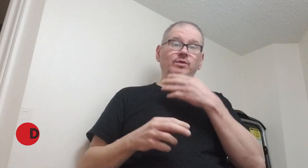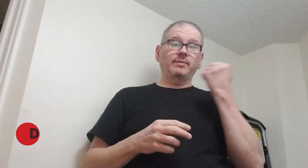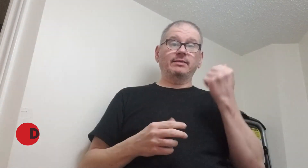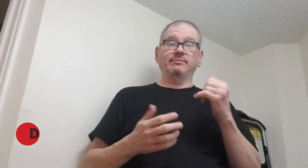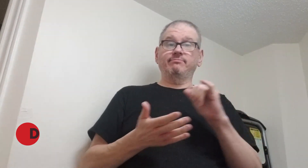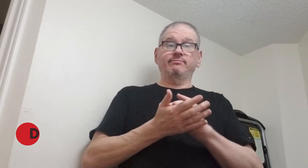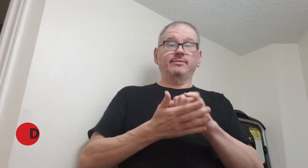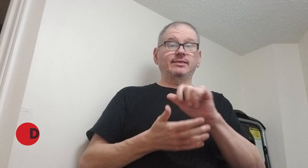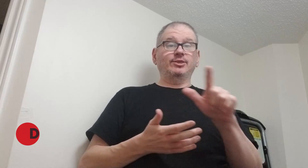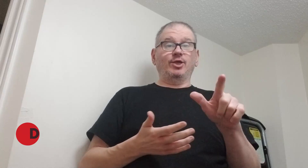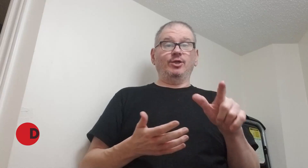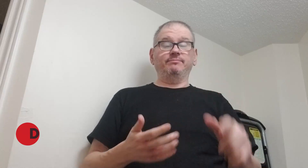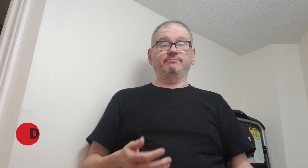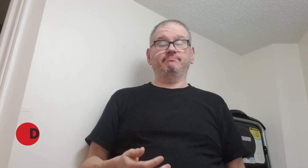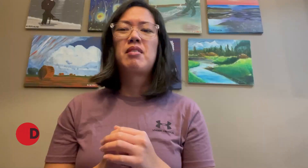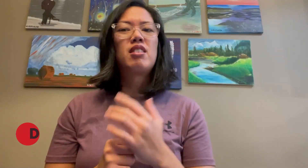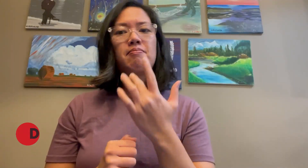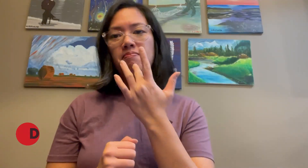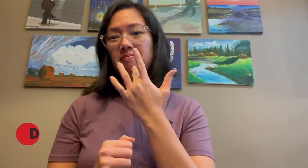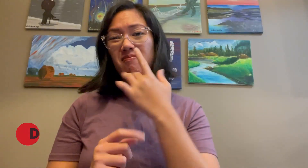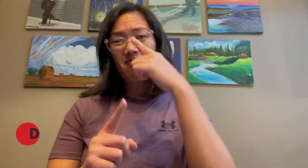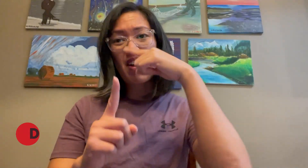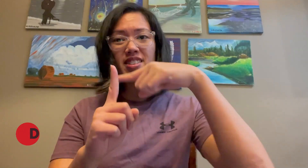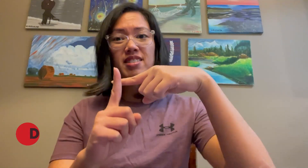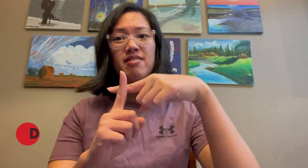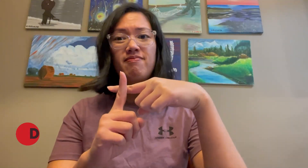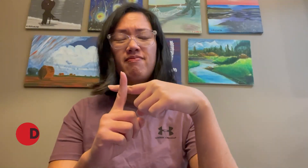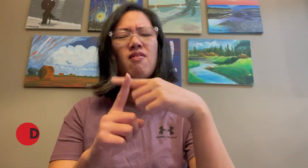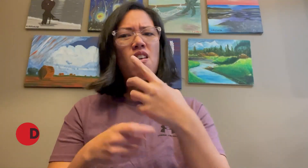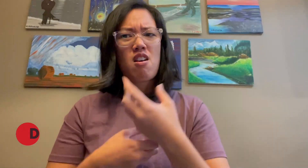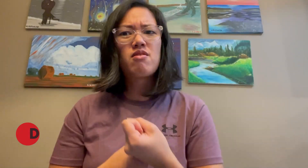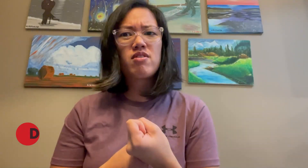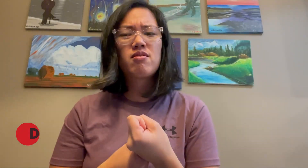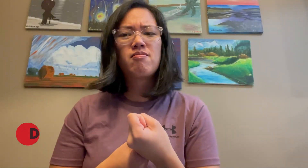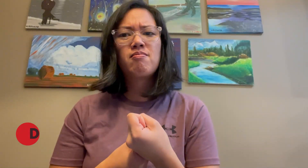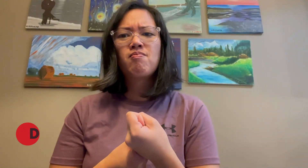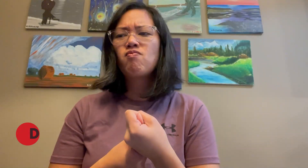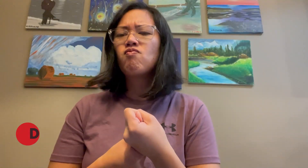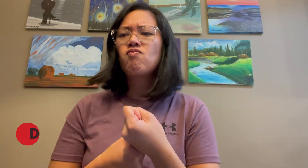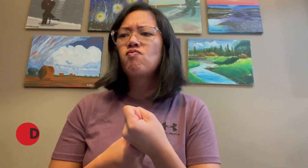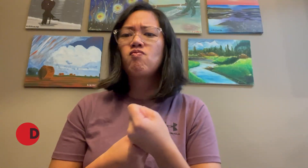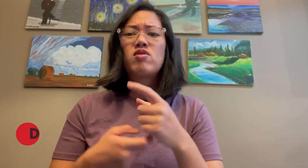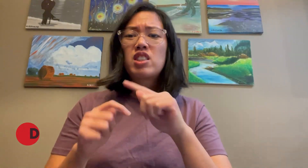best, that’s all. I’m staying positive and confident.